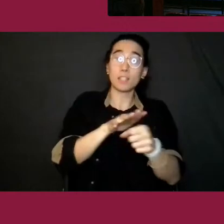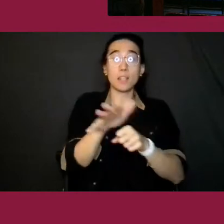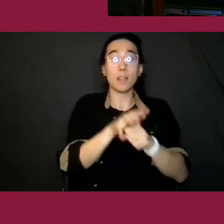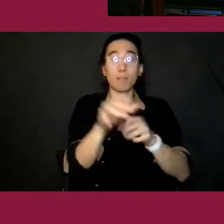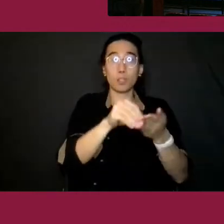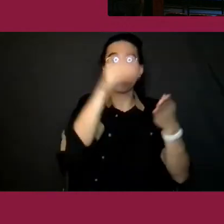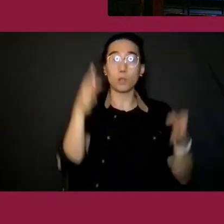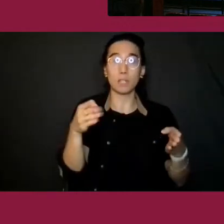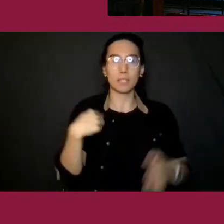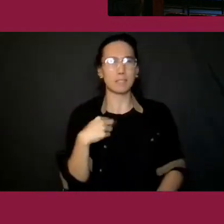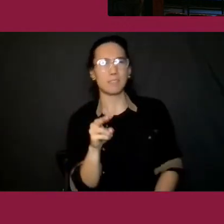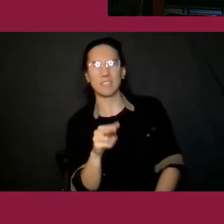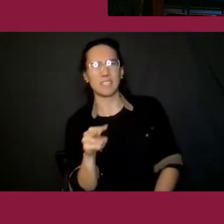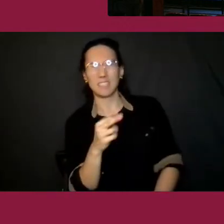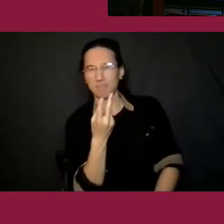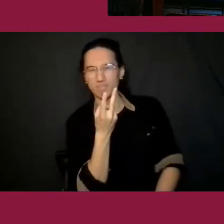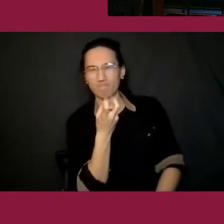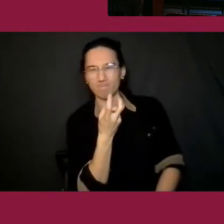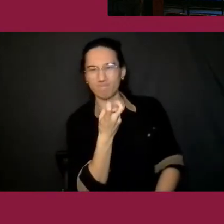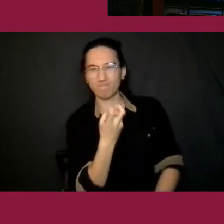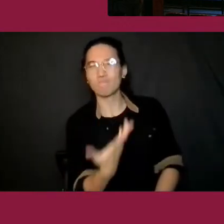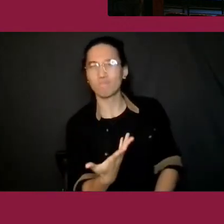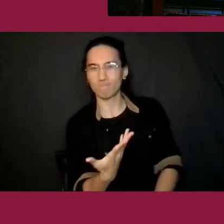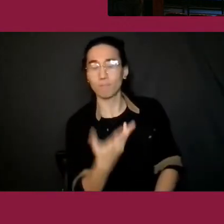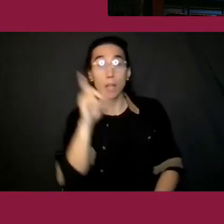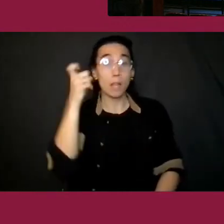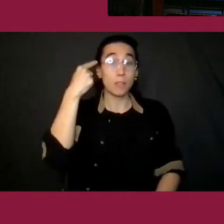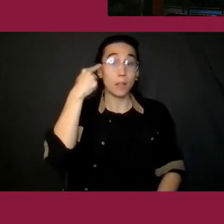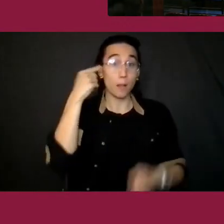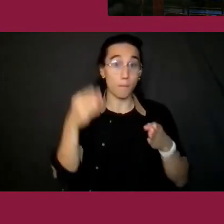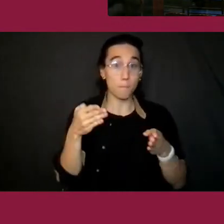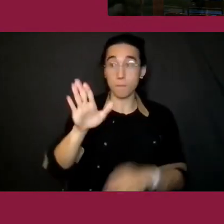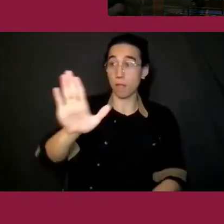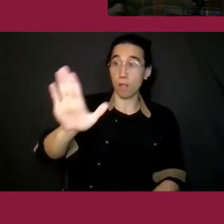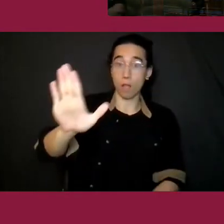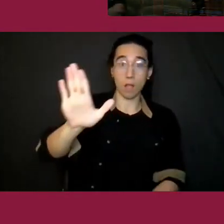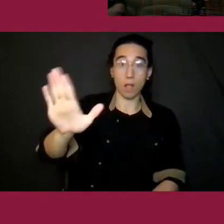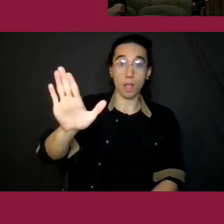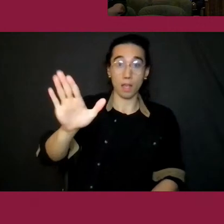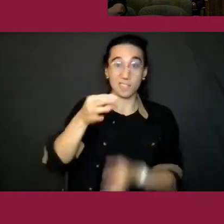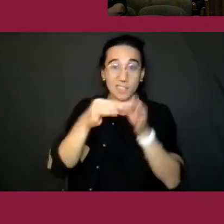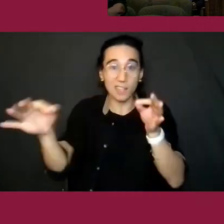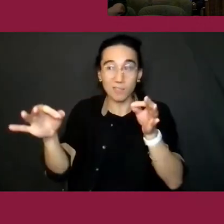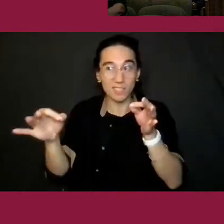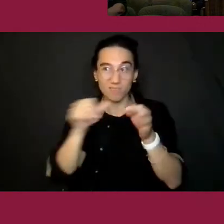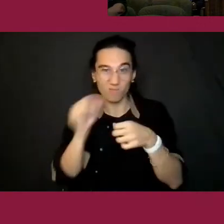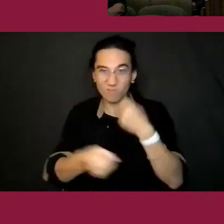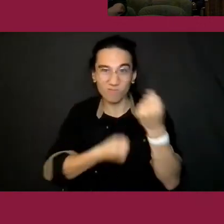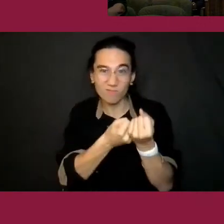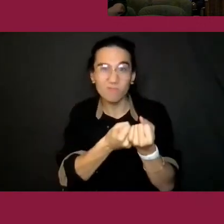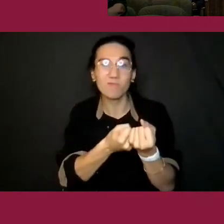the governor's data does not support that? Yeah, that's a great question. I think when